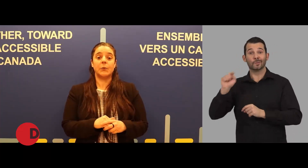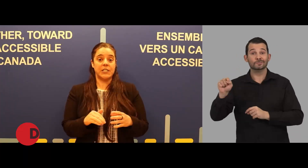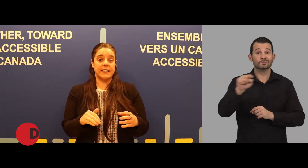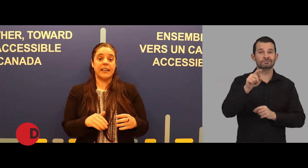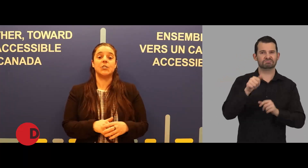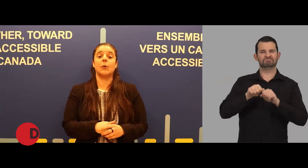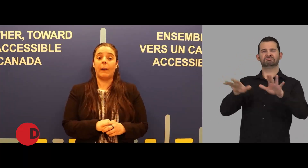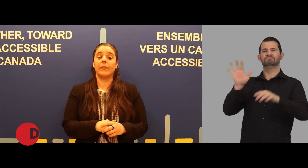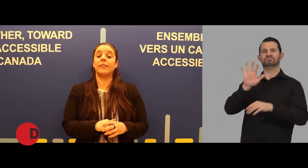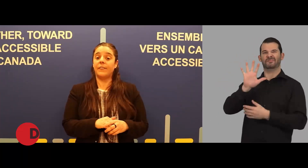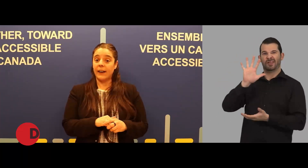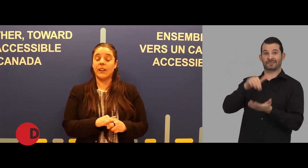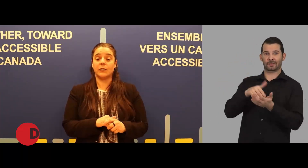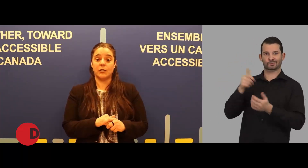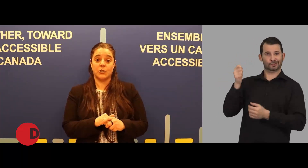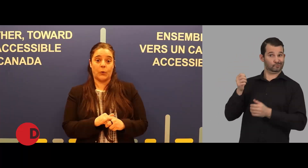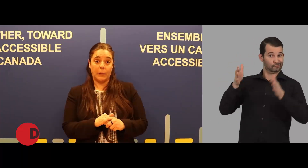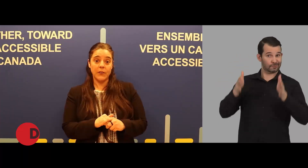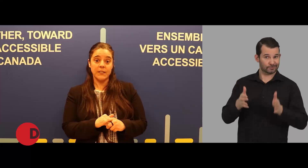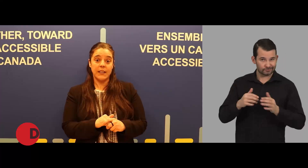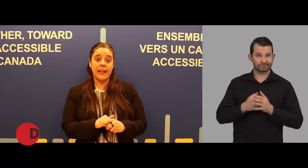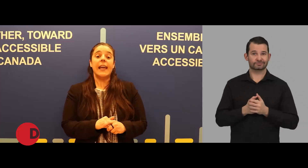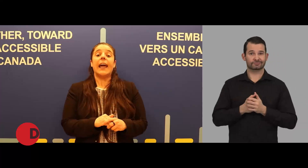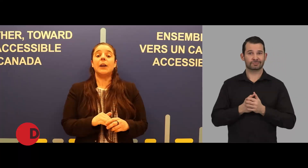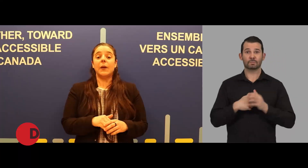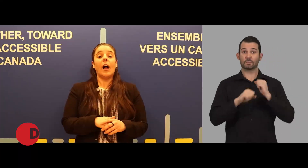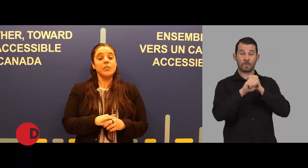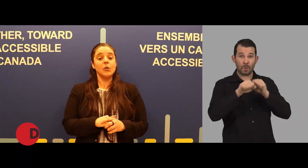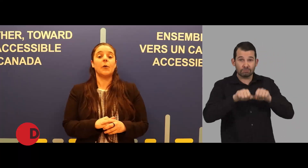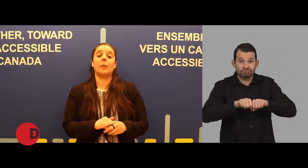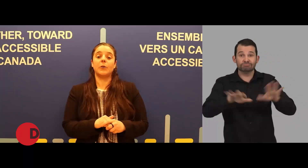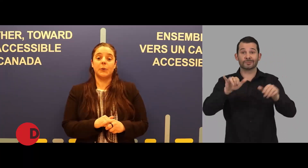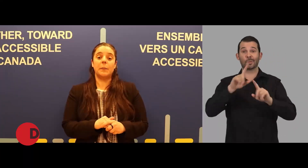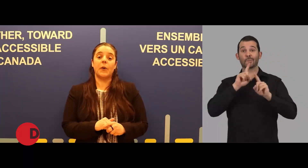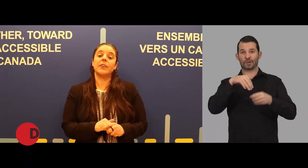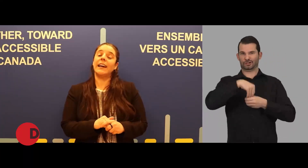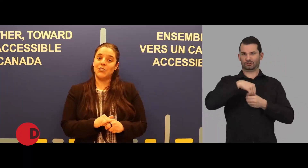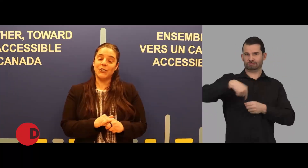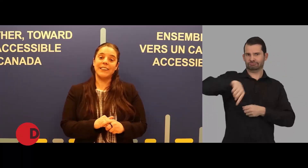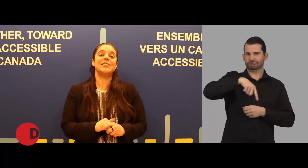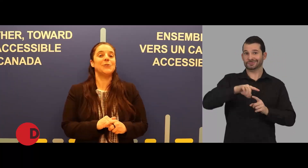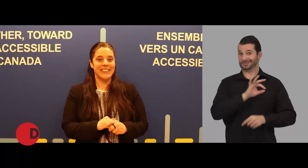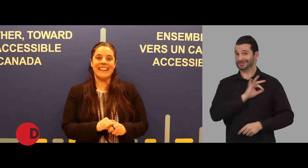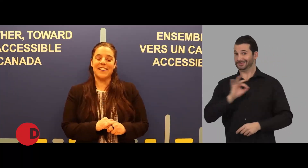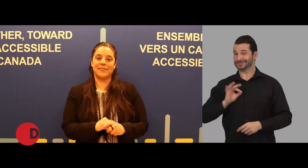which is sent to around 5 thousand subscribers, and promoted the report internally to staff.